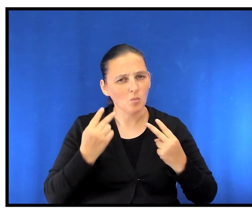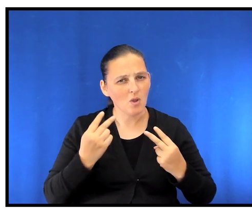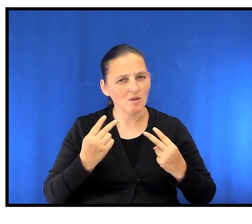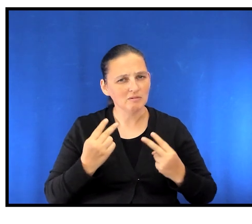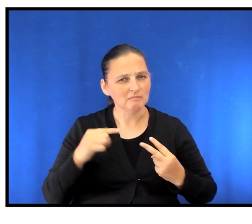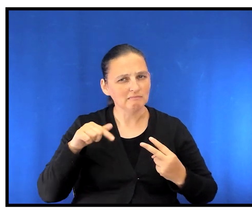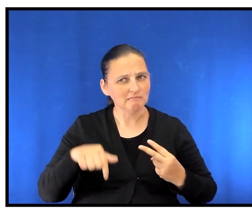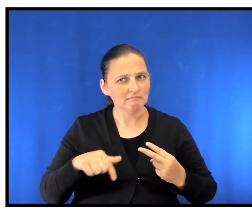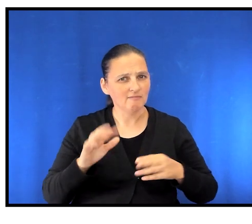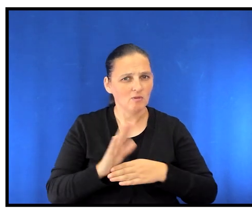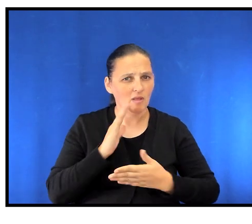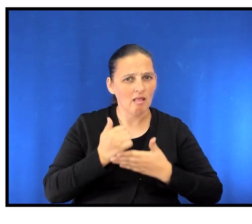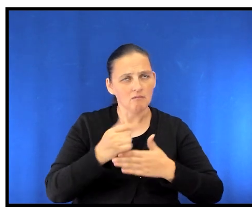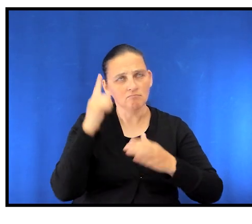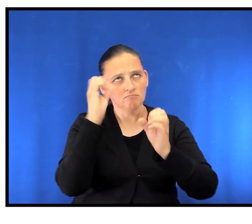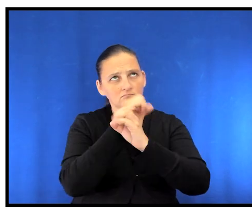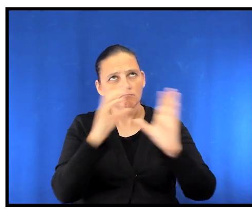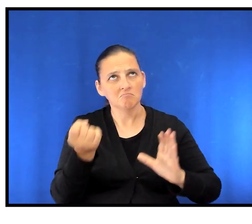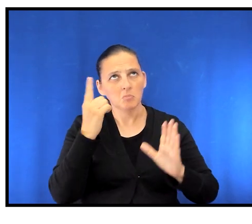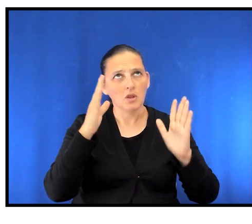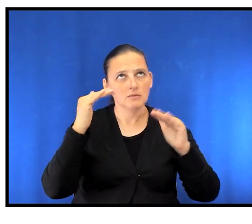a good idea of what to expect as you prepare for your surgery.